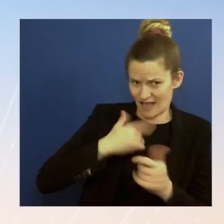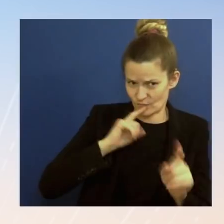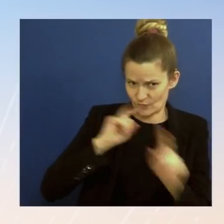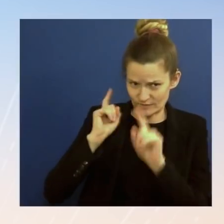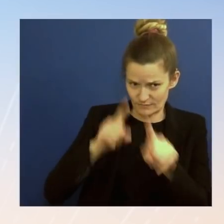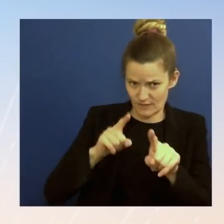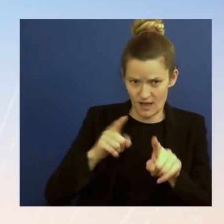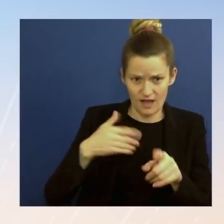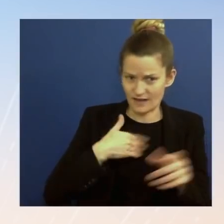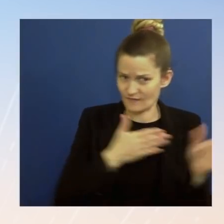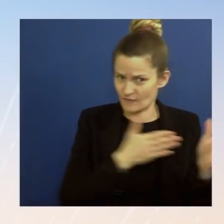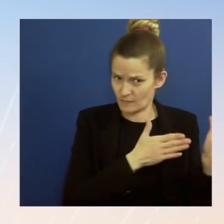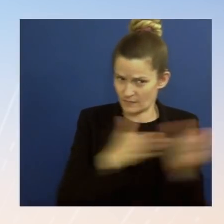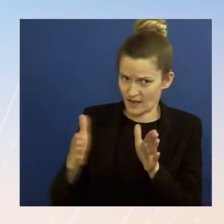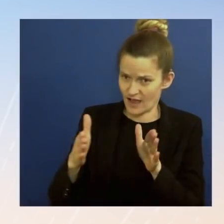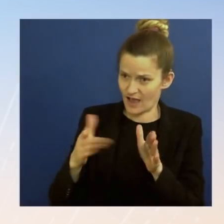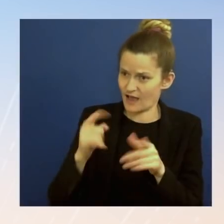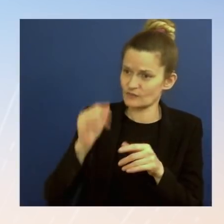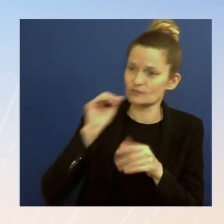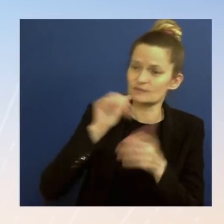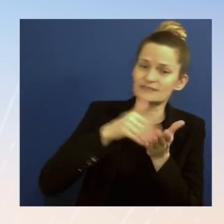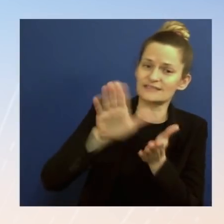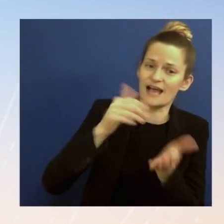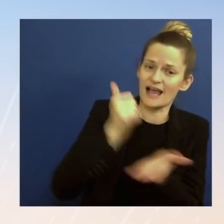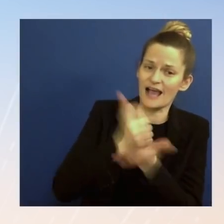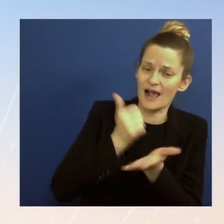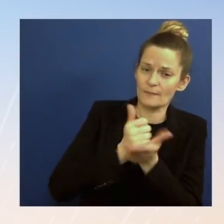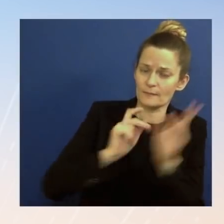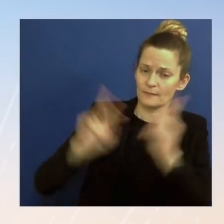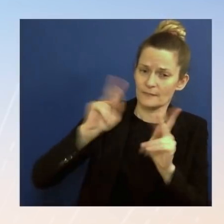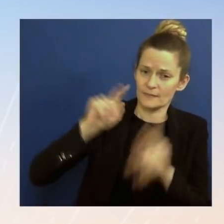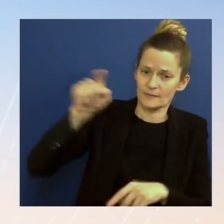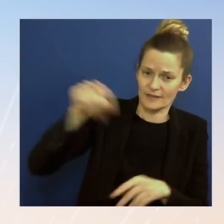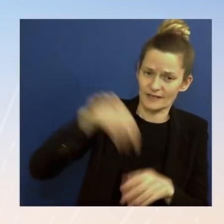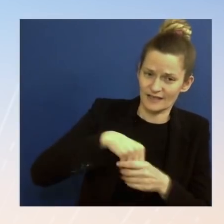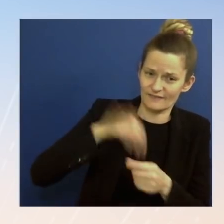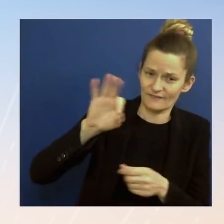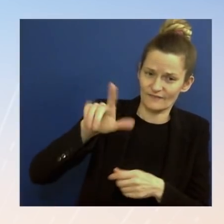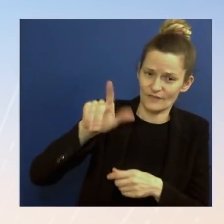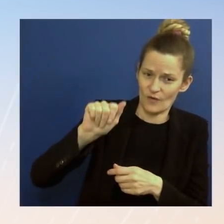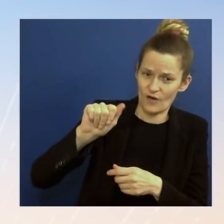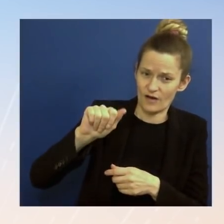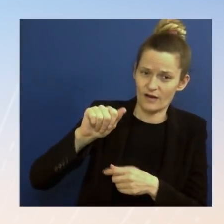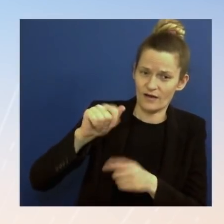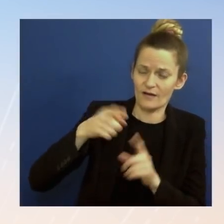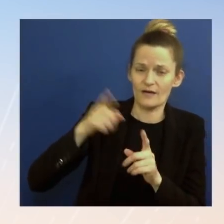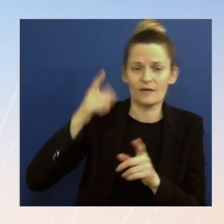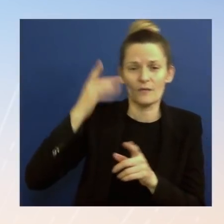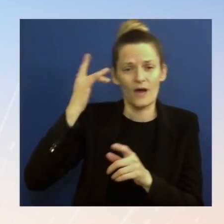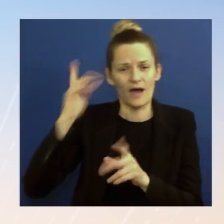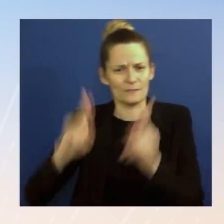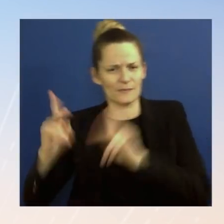Ms. Psaki: I'm sure we can get you an update on the humanitarian assistance we provide directly to Haiti. We are the largest, if not one of the largest,